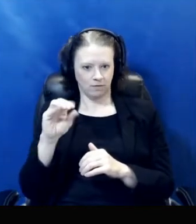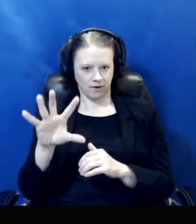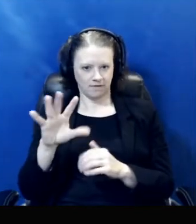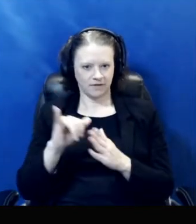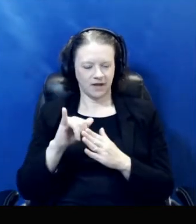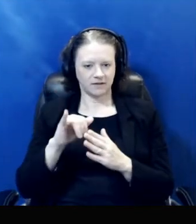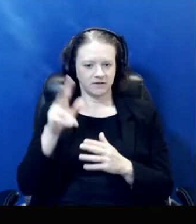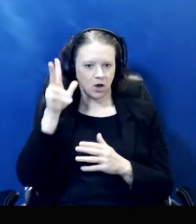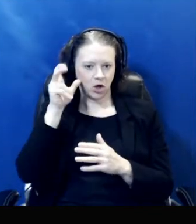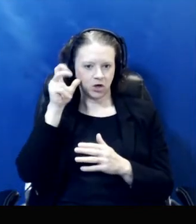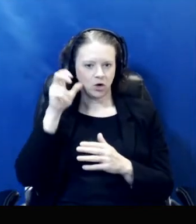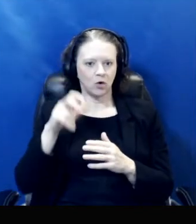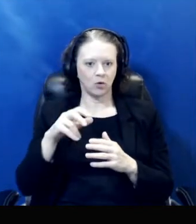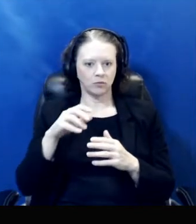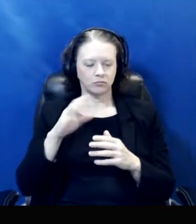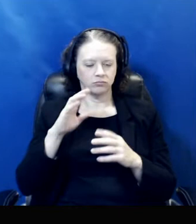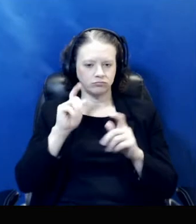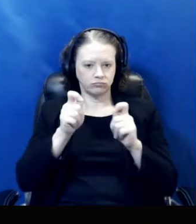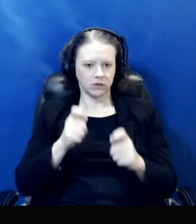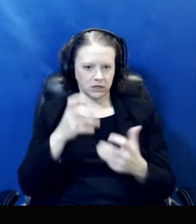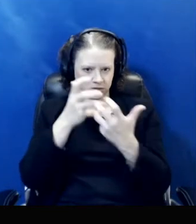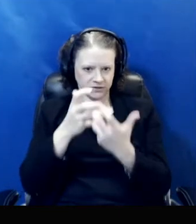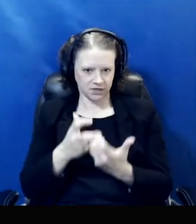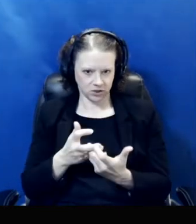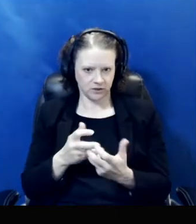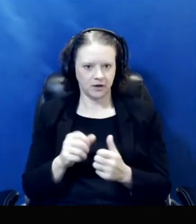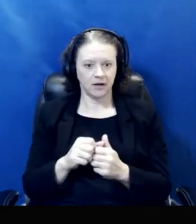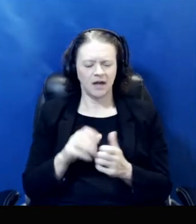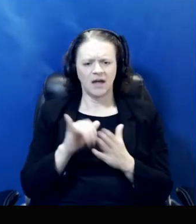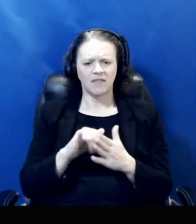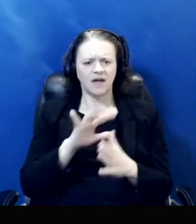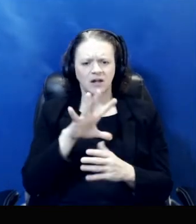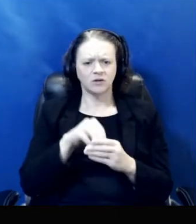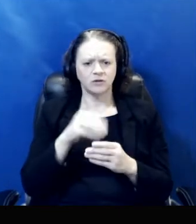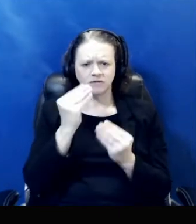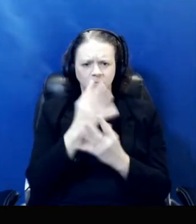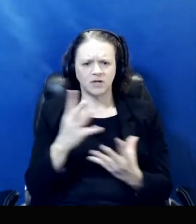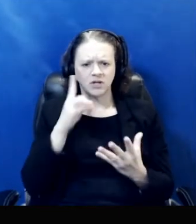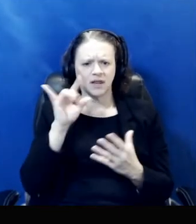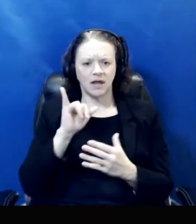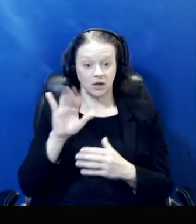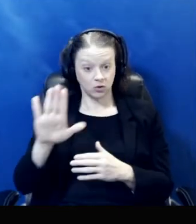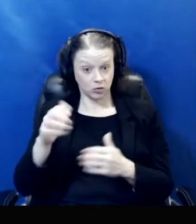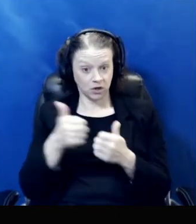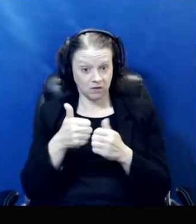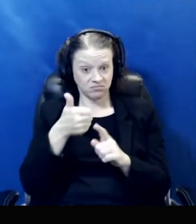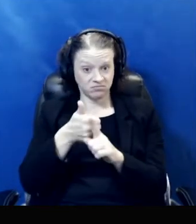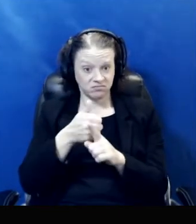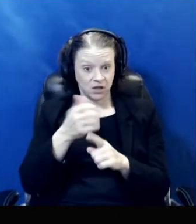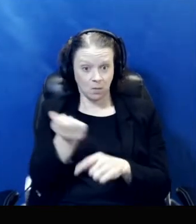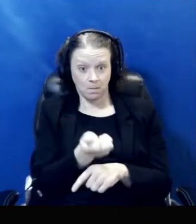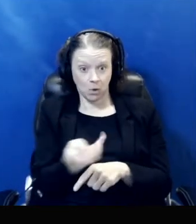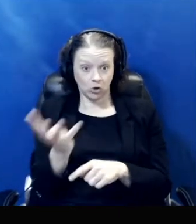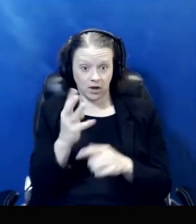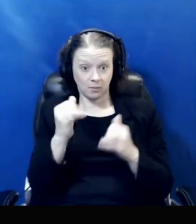example include things like: Is your game multiplayer? Or: Does it have non-player chatter, or other in game dialogue?